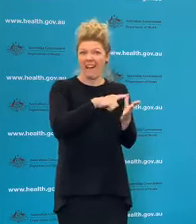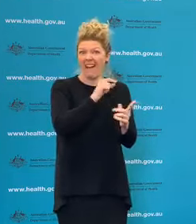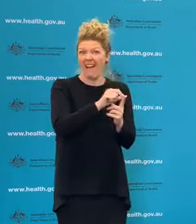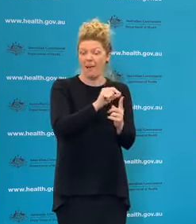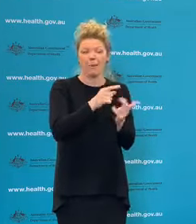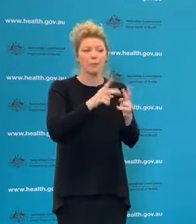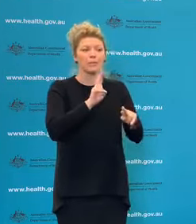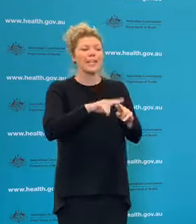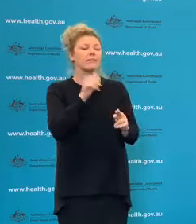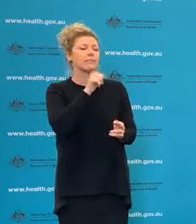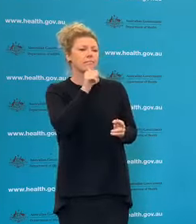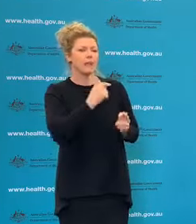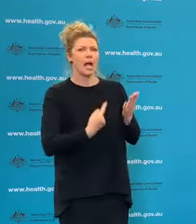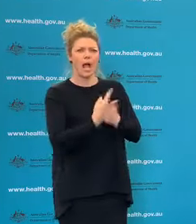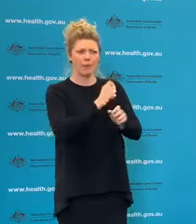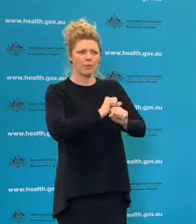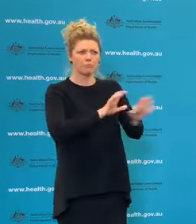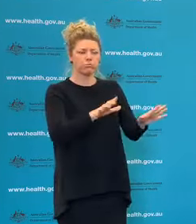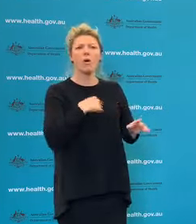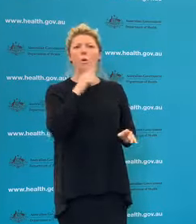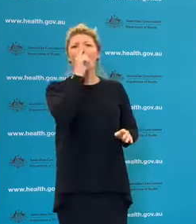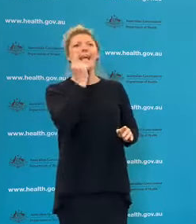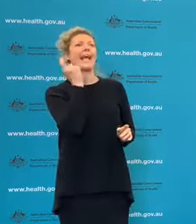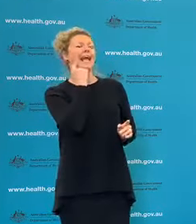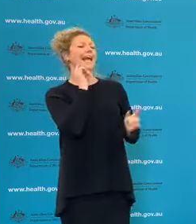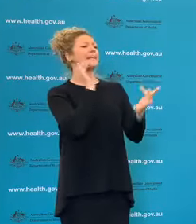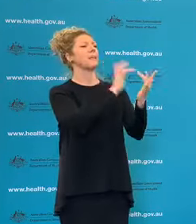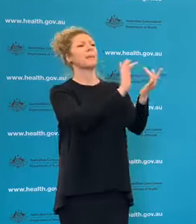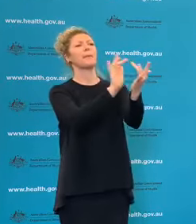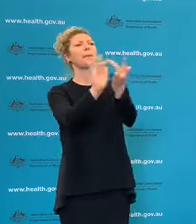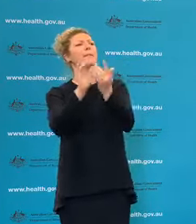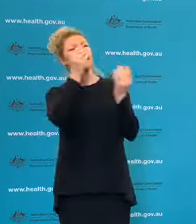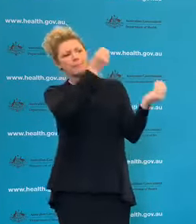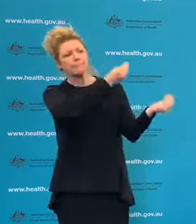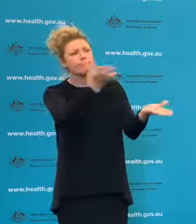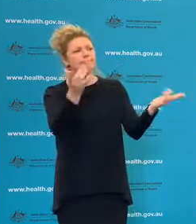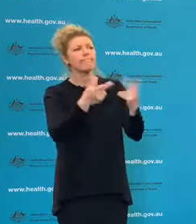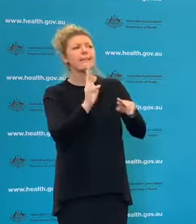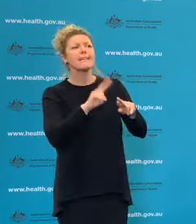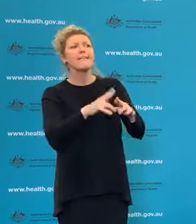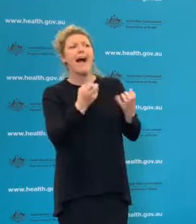occur, we'll be able to follow them up quickly with the information available to us.